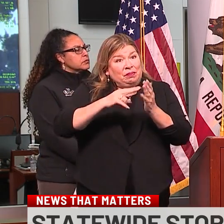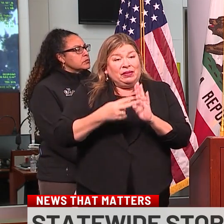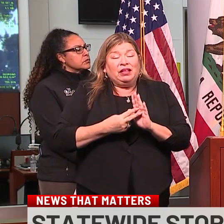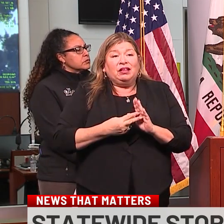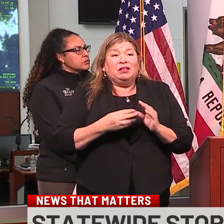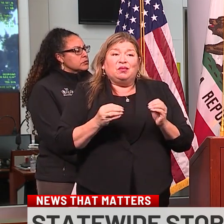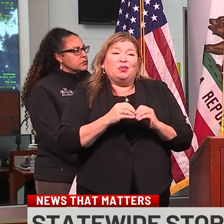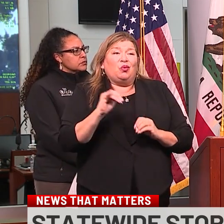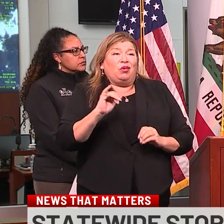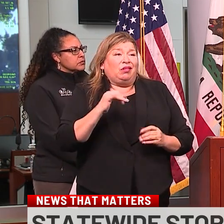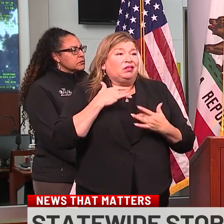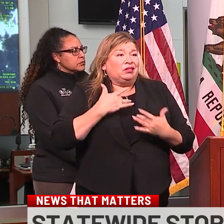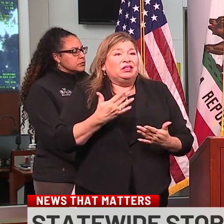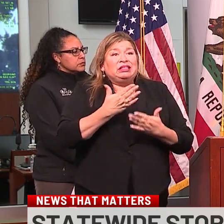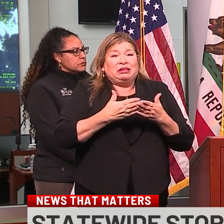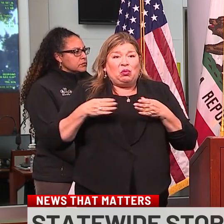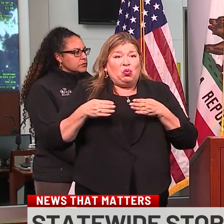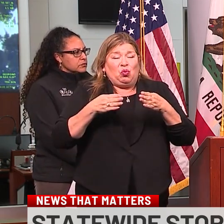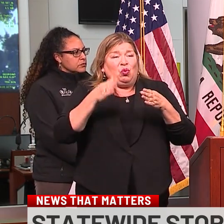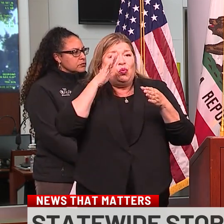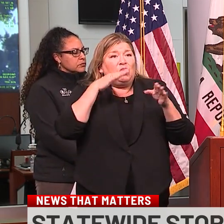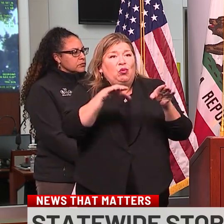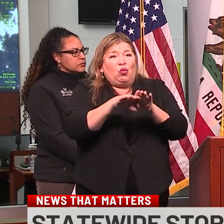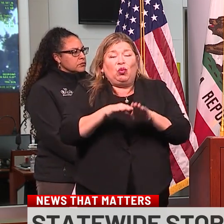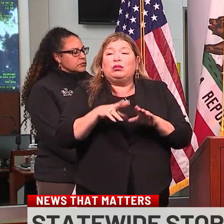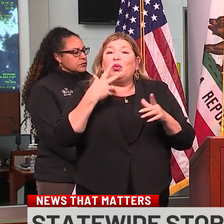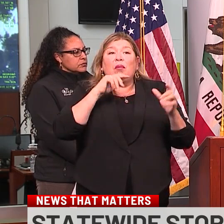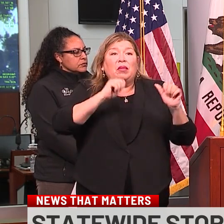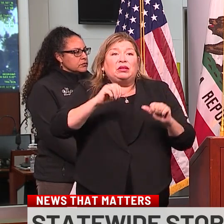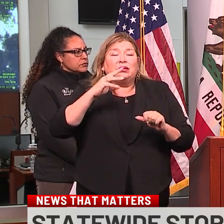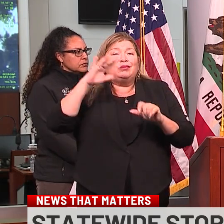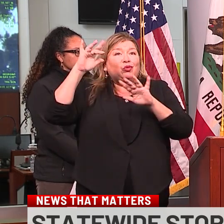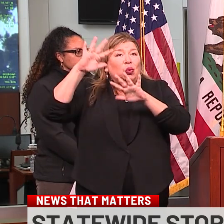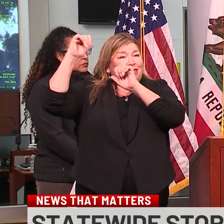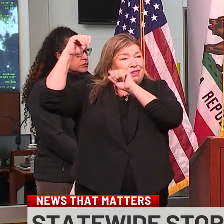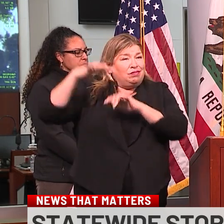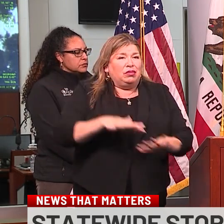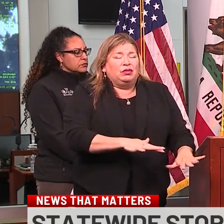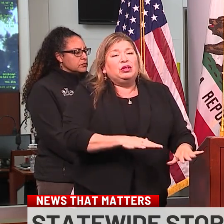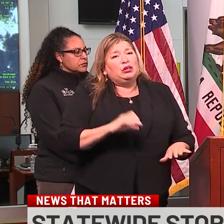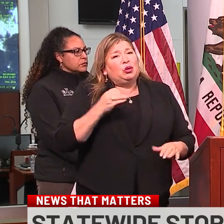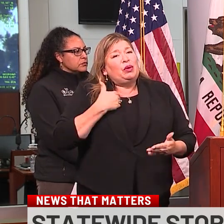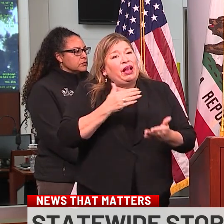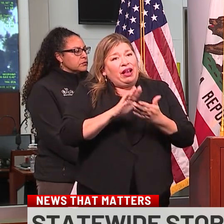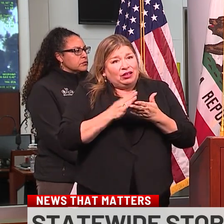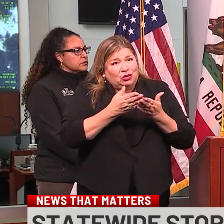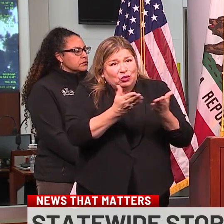ELEVATIONS AND OVER THE PASSES. INCREASING THE LIKELIHOOD.